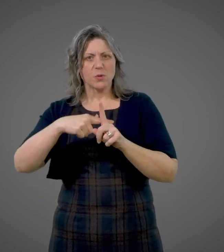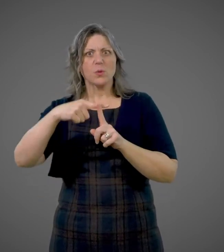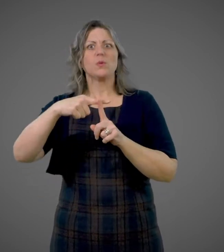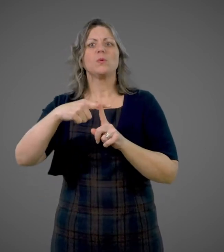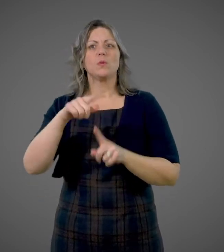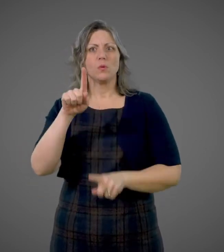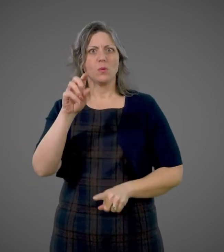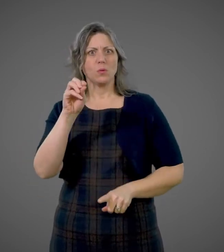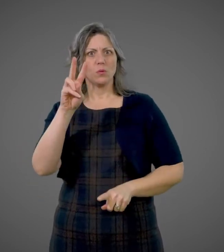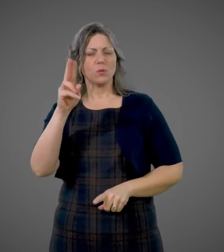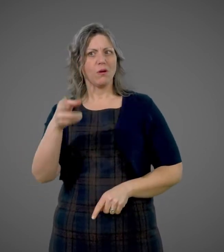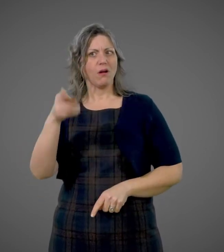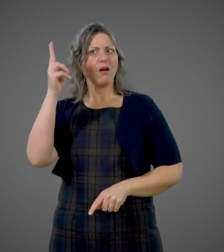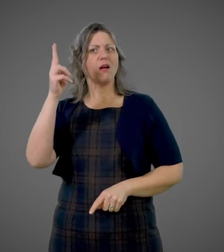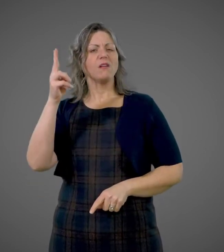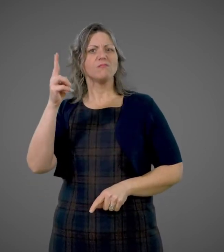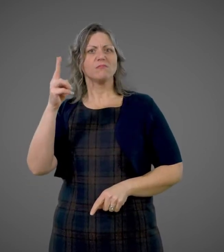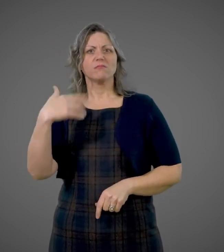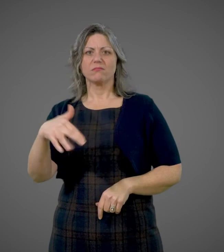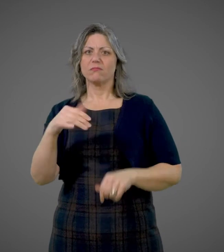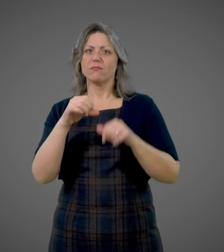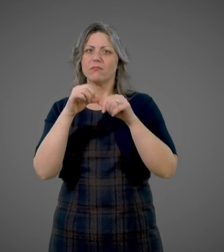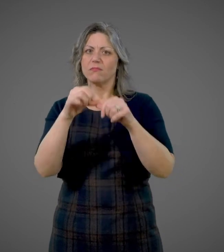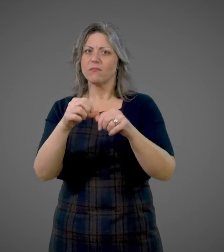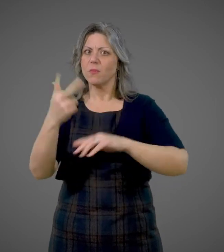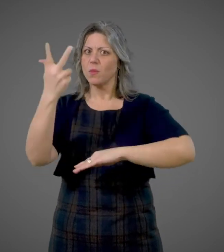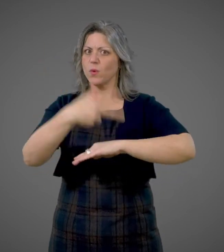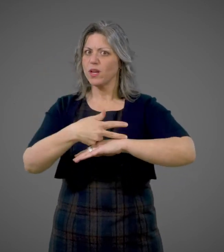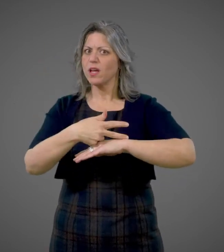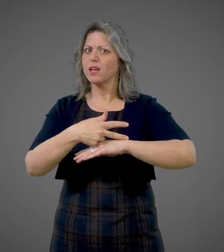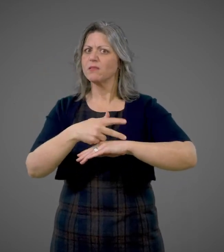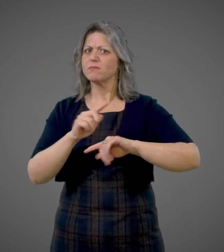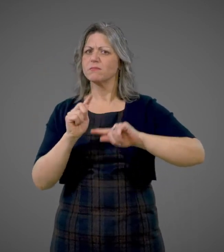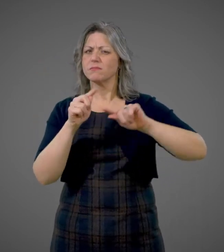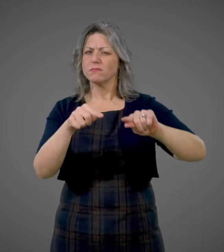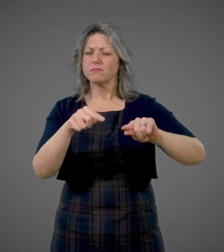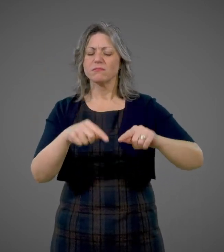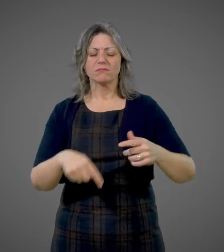If your temperature goes up to 102 or above and lasts for three days.